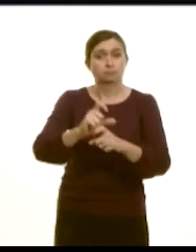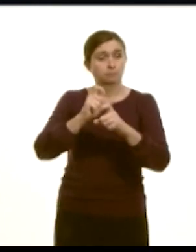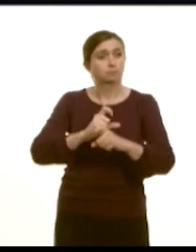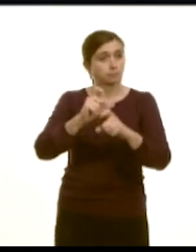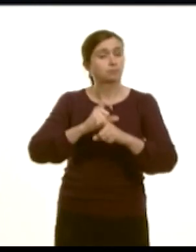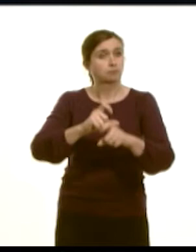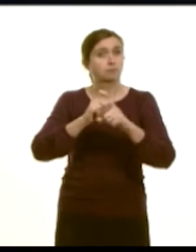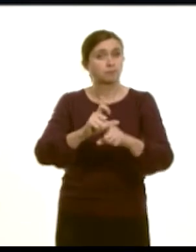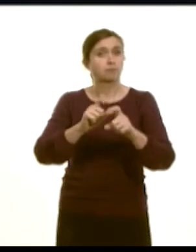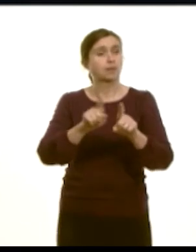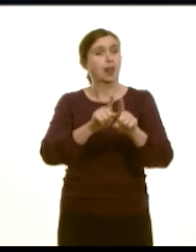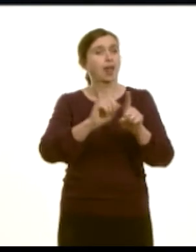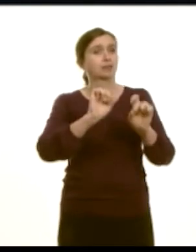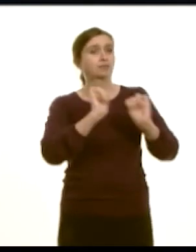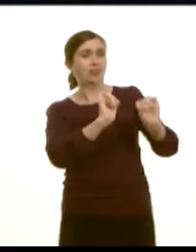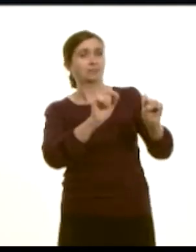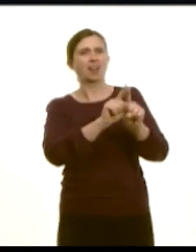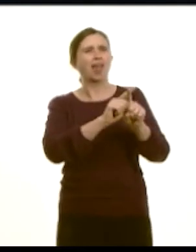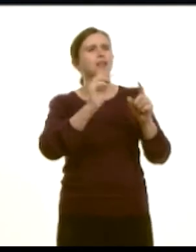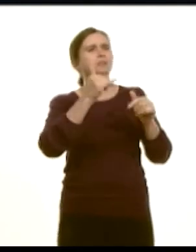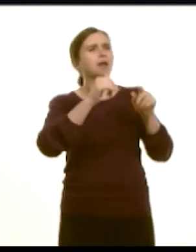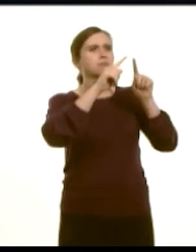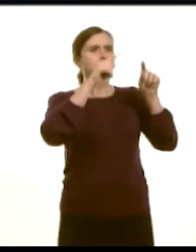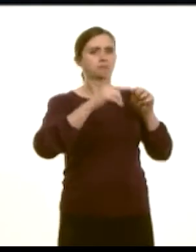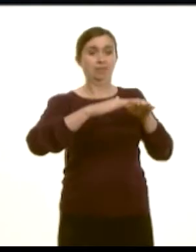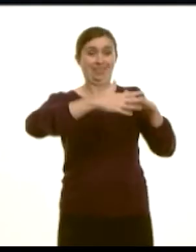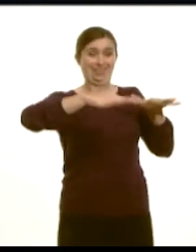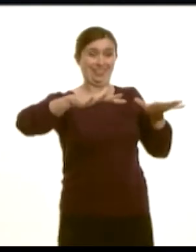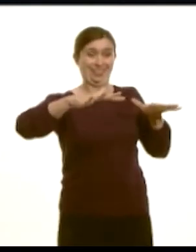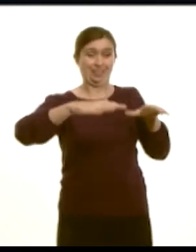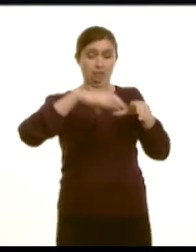as simple as shutters within properties facing the coast.